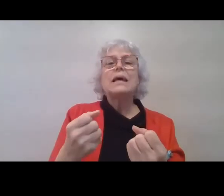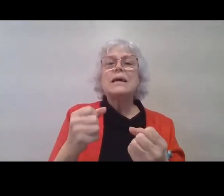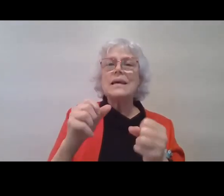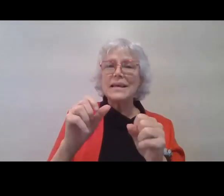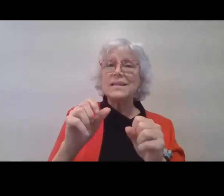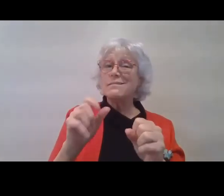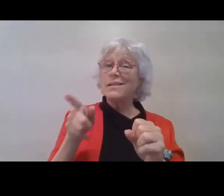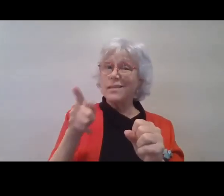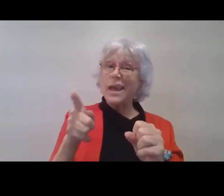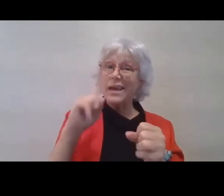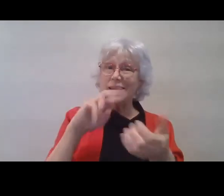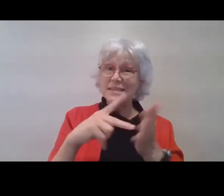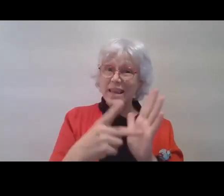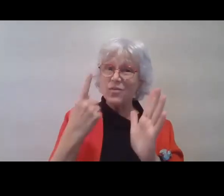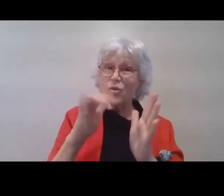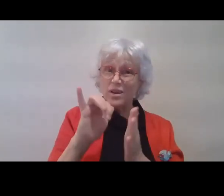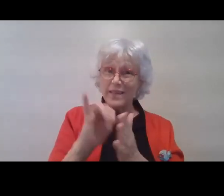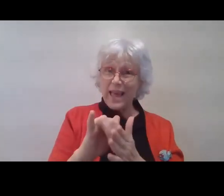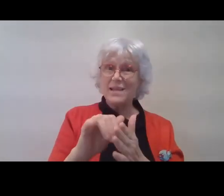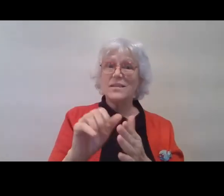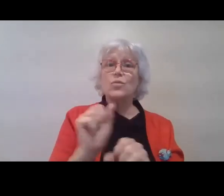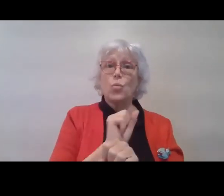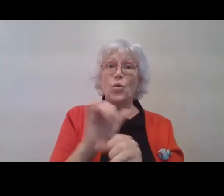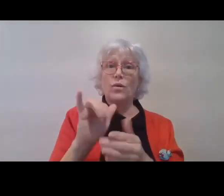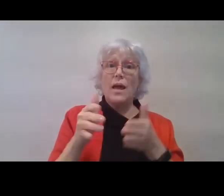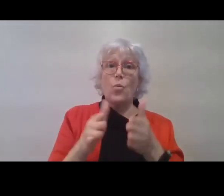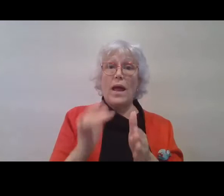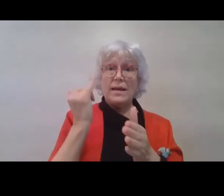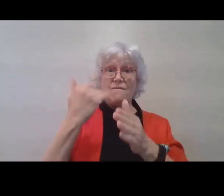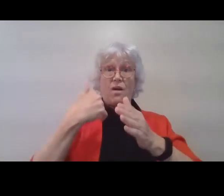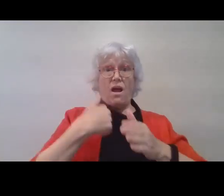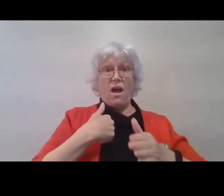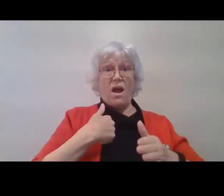intended. If I am able, through my own research to sit over here and put all these